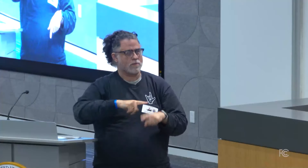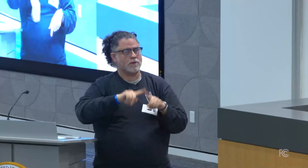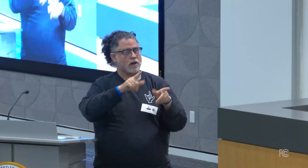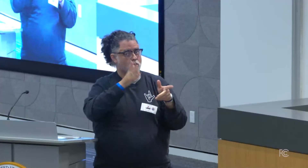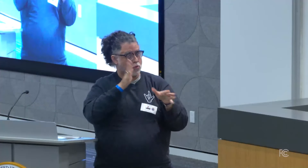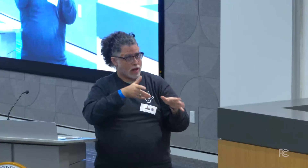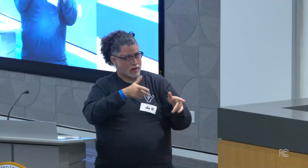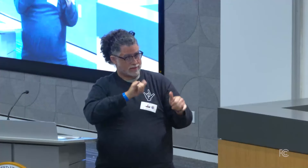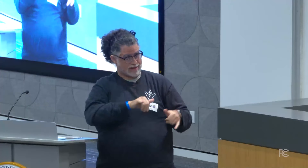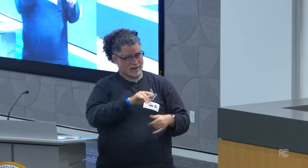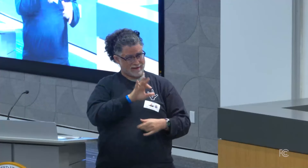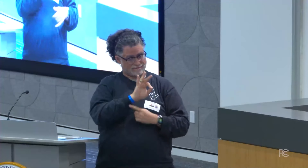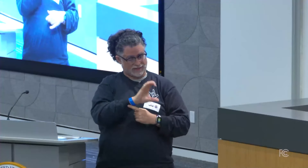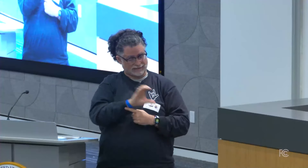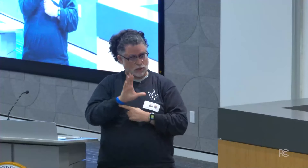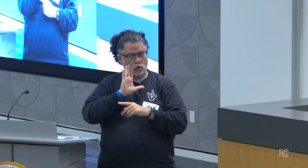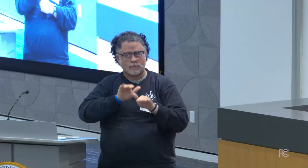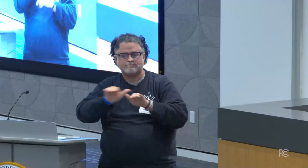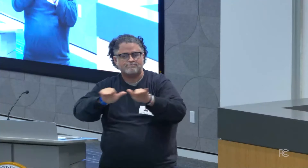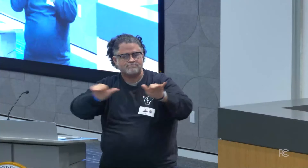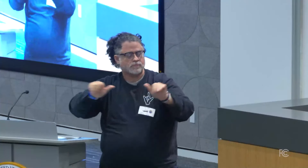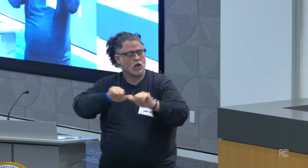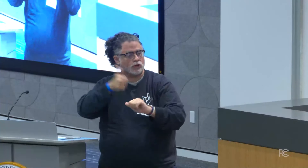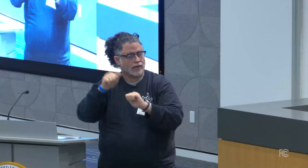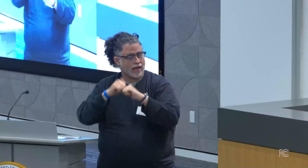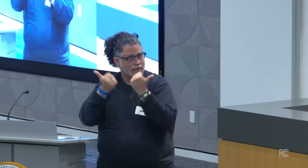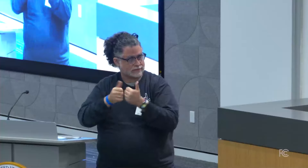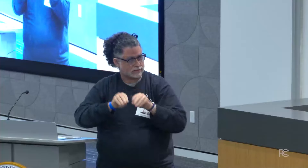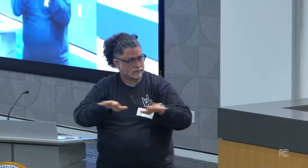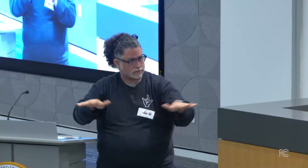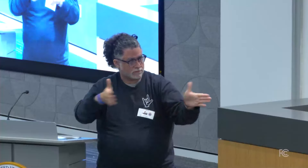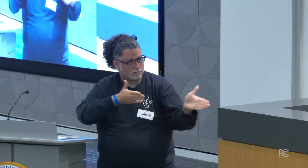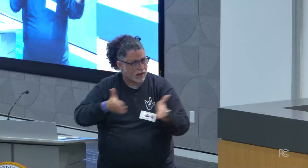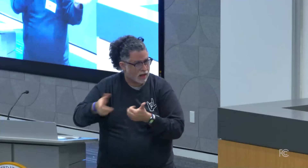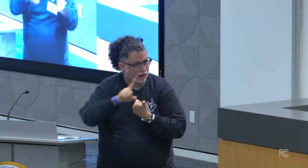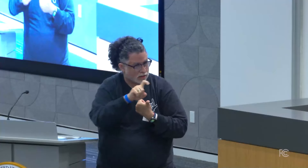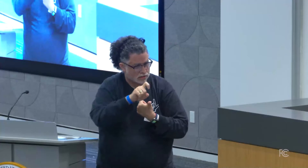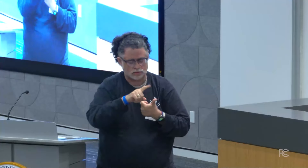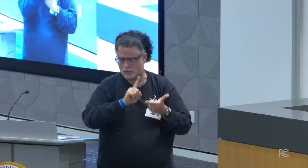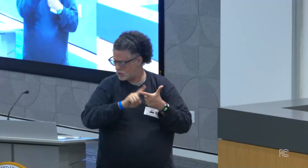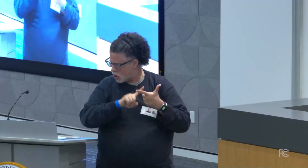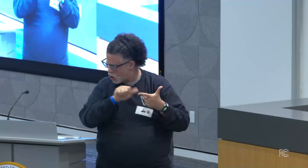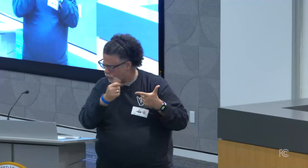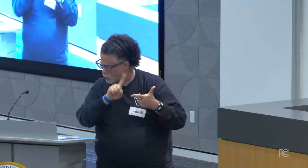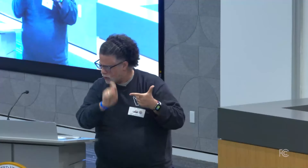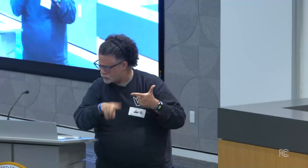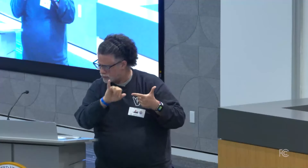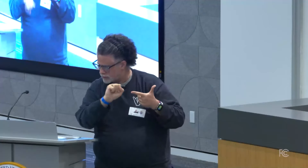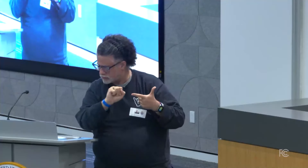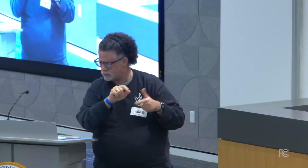GOING TO BE MORE WIDESPREAD AVAILABLE AS TIME GOES ON. BUT I RECENTLY HAD AN ISSUE. AND THERE WAS NO BACKUP PLAN.